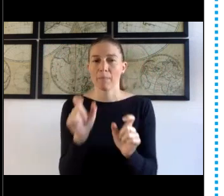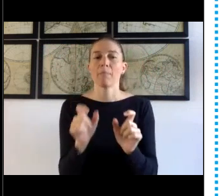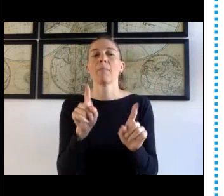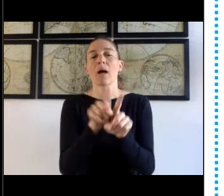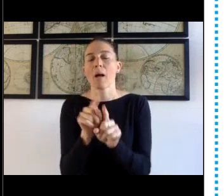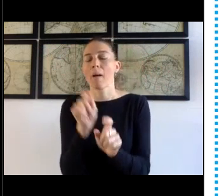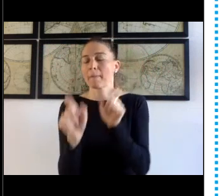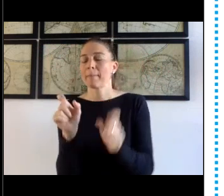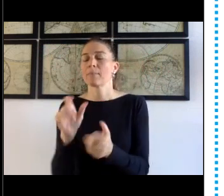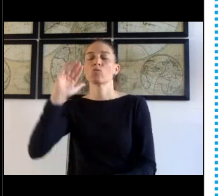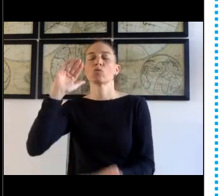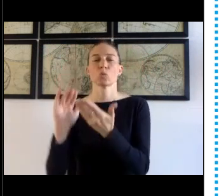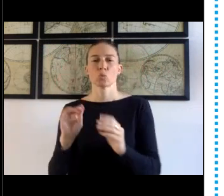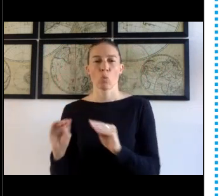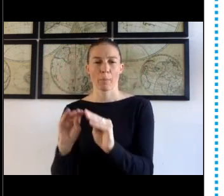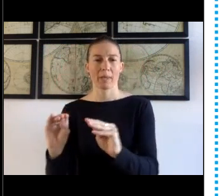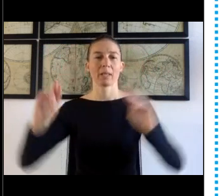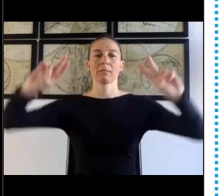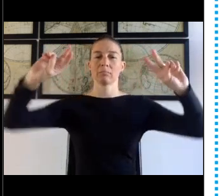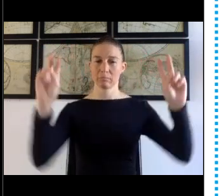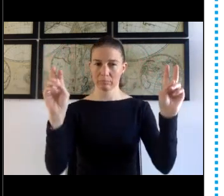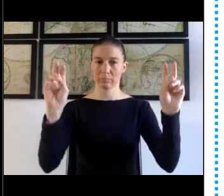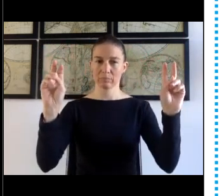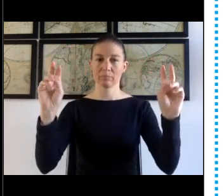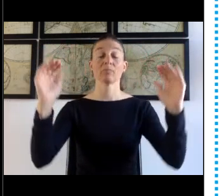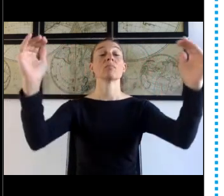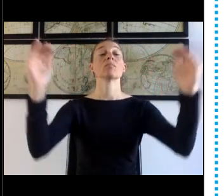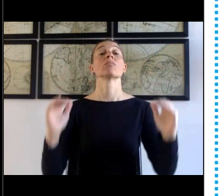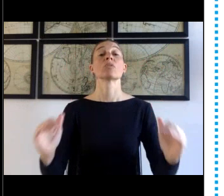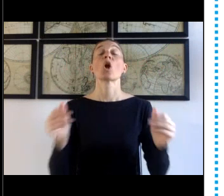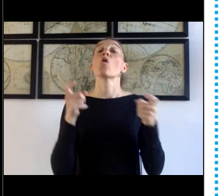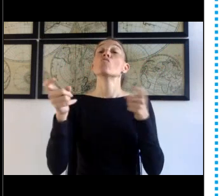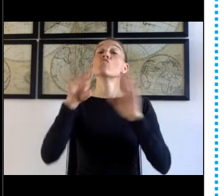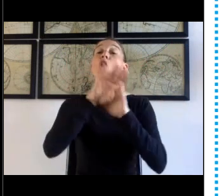Then we have a general regulation for the rights of rail passengers